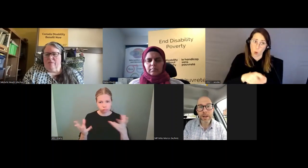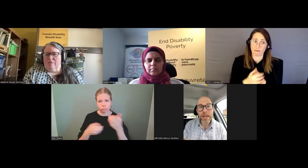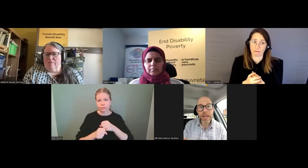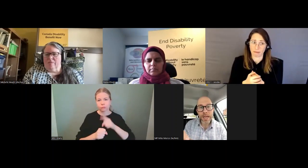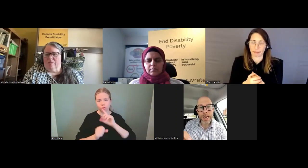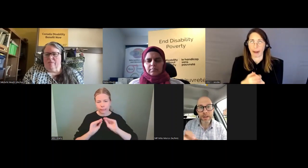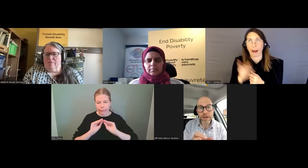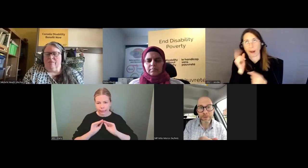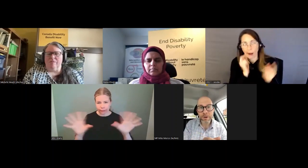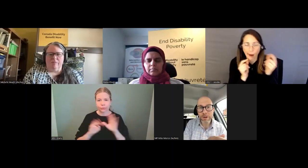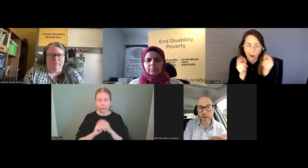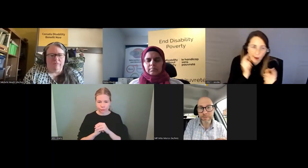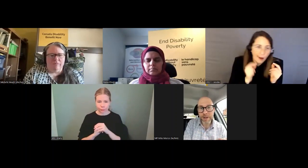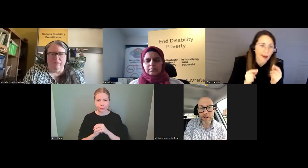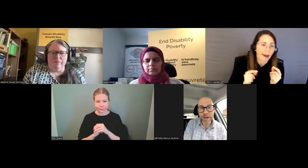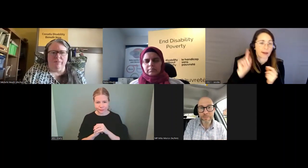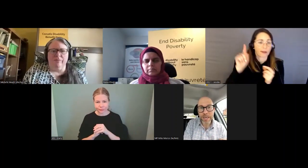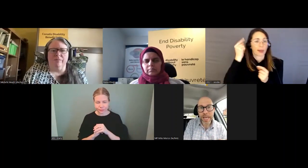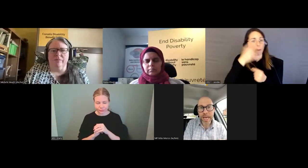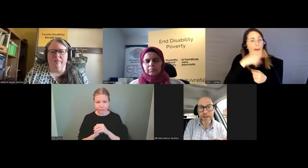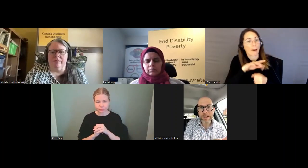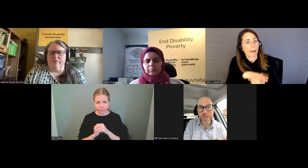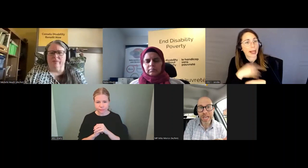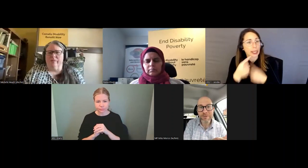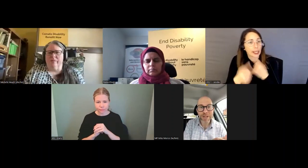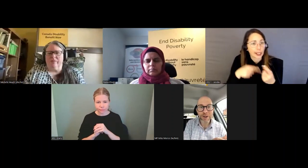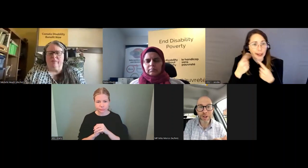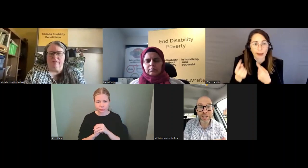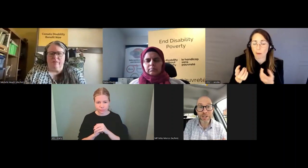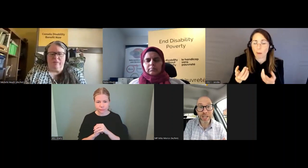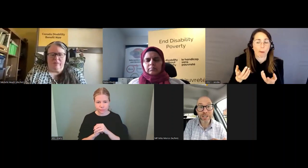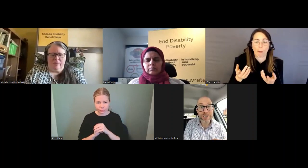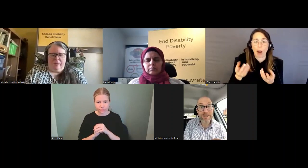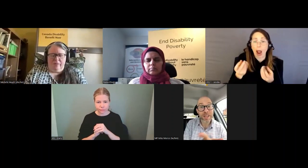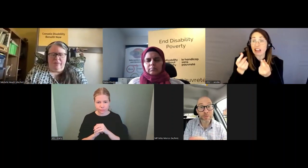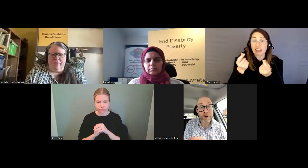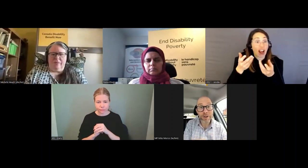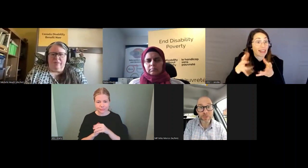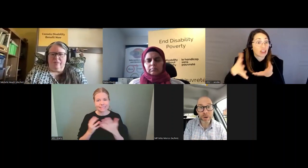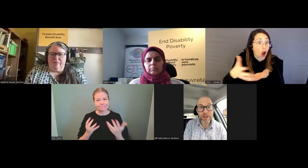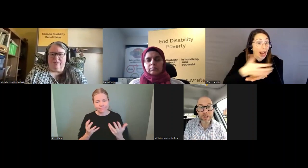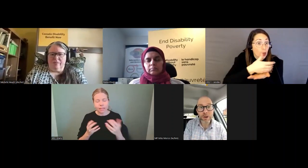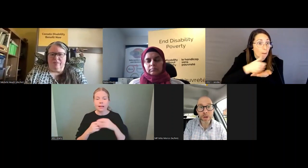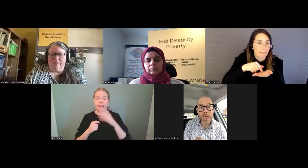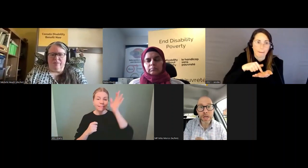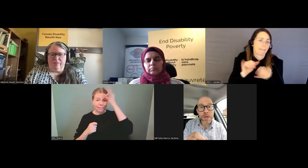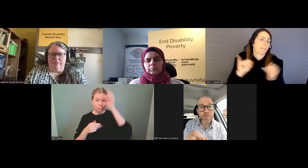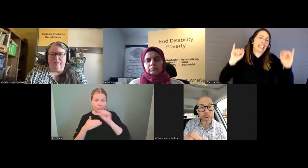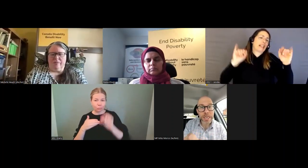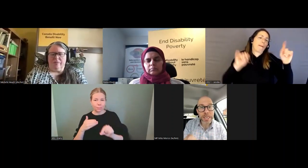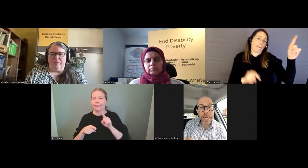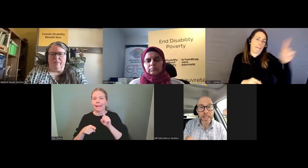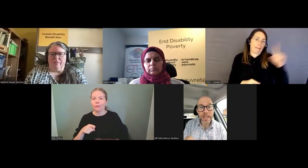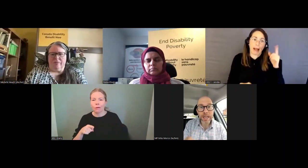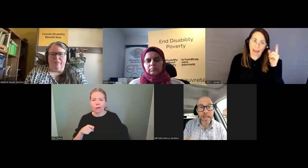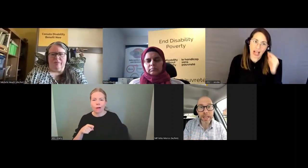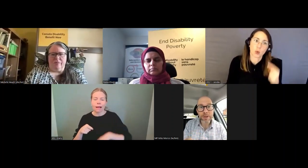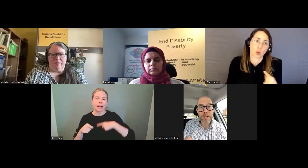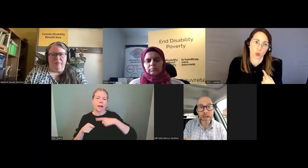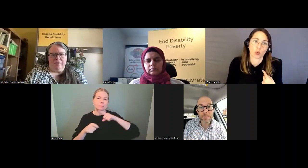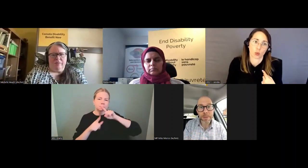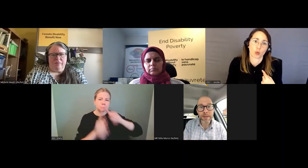THE FEDERAL GOVERNMENT CAN'T IN FEDERAL LEGISLATION TELL A PROVINCE WHAT TO DO, BUT WE DID COMMIT